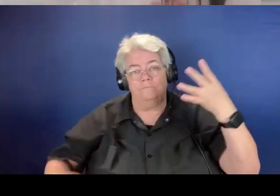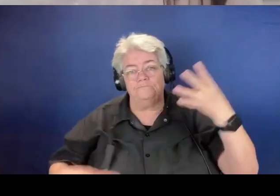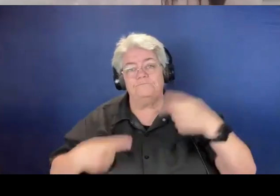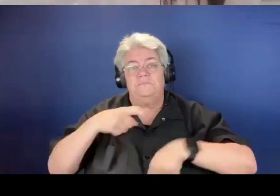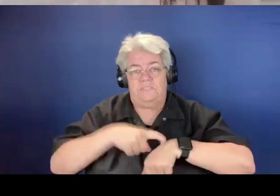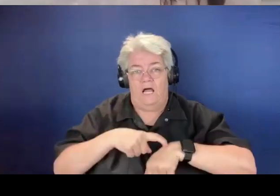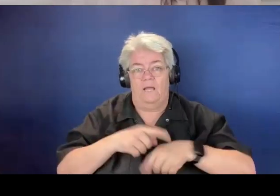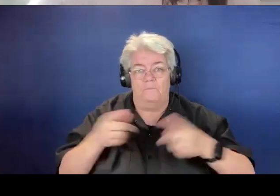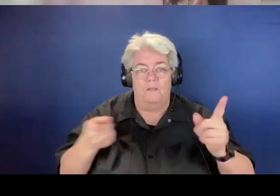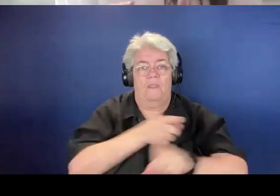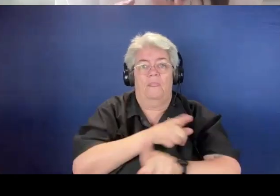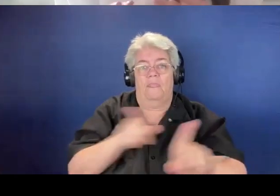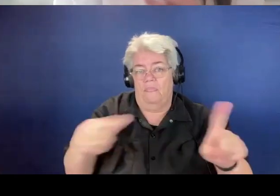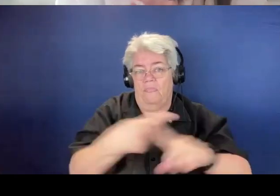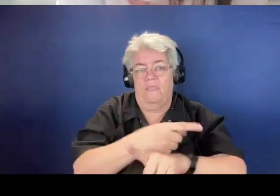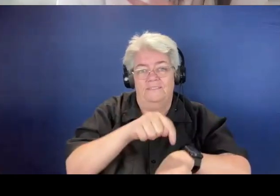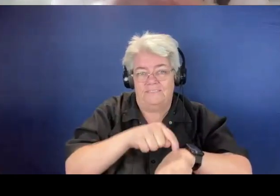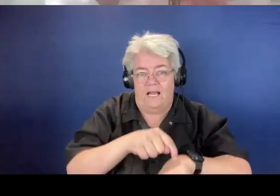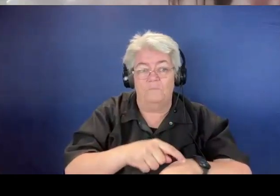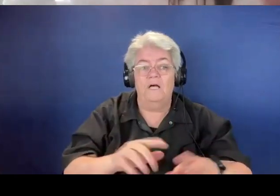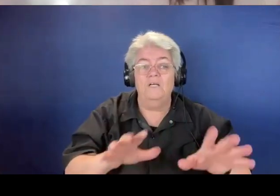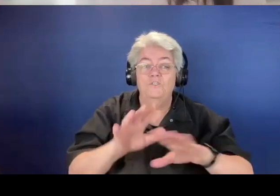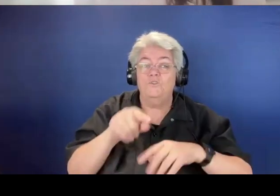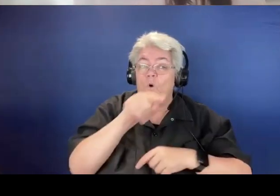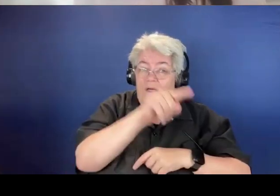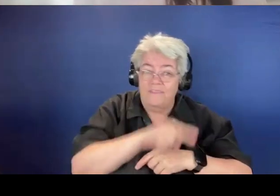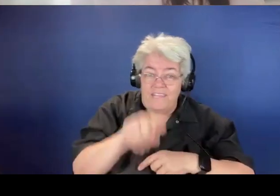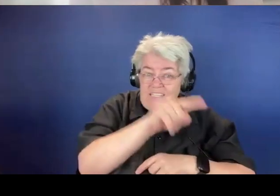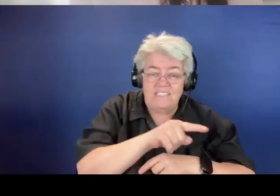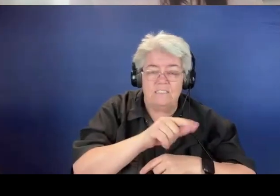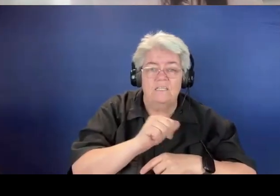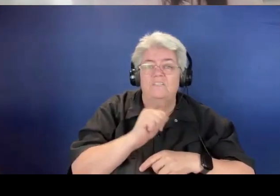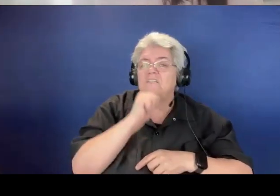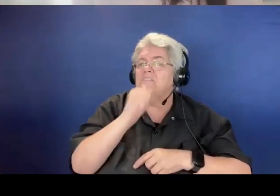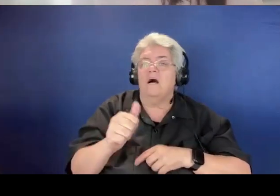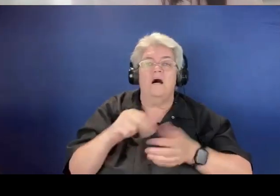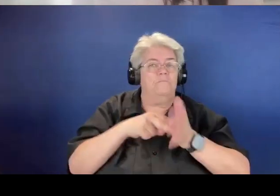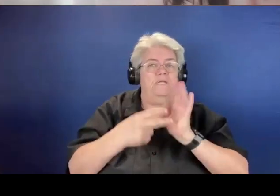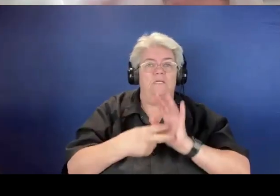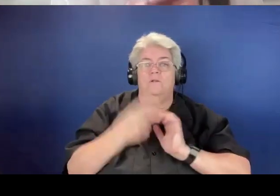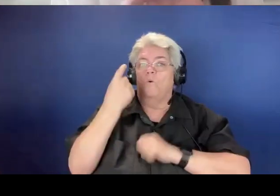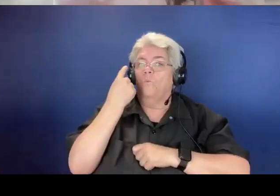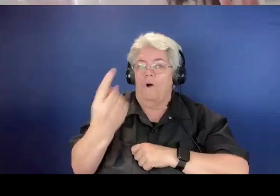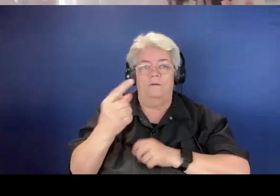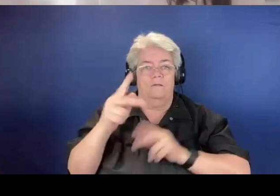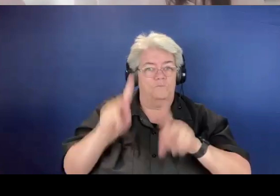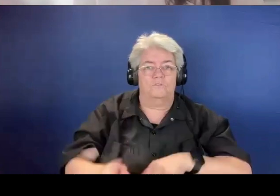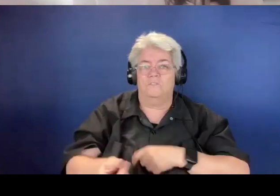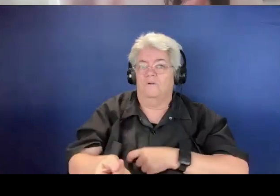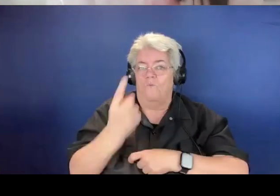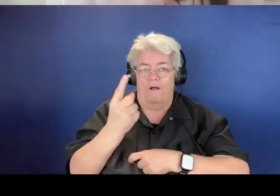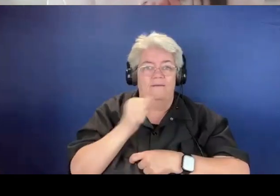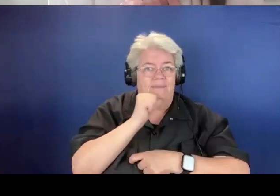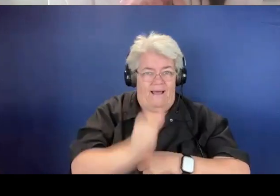So, it's important to recognize that these dimensions don't encompass the full complexity and diversity within any culture.